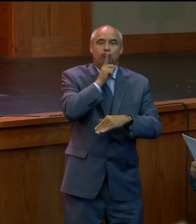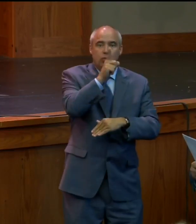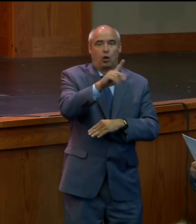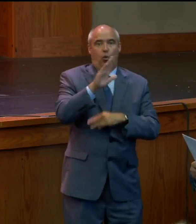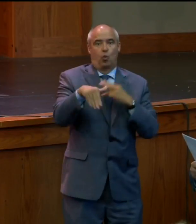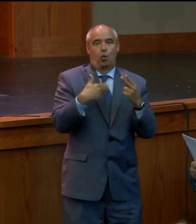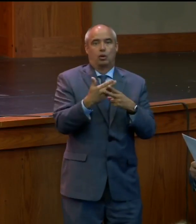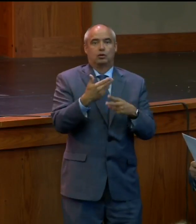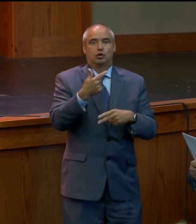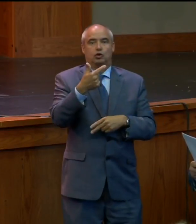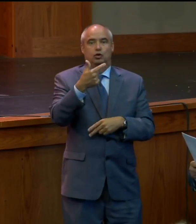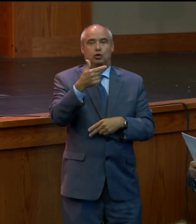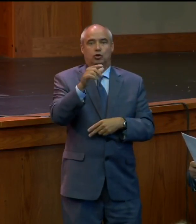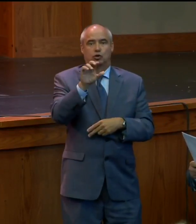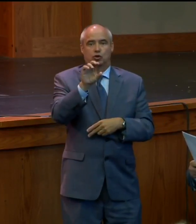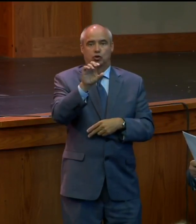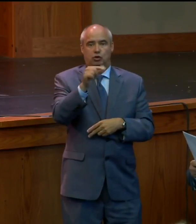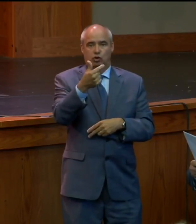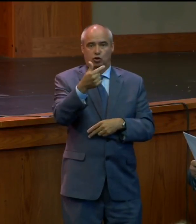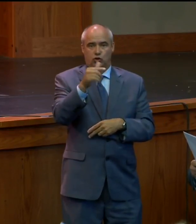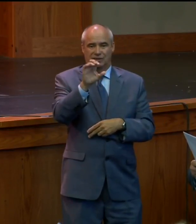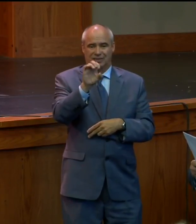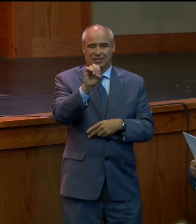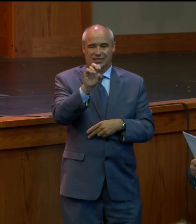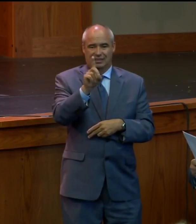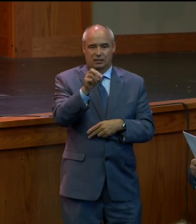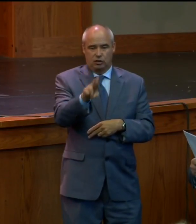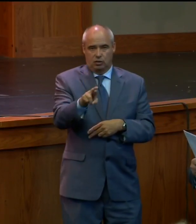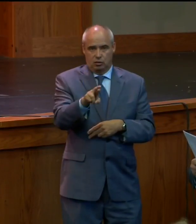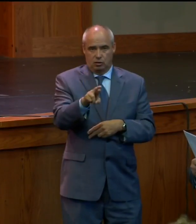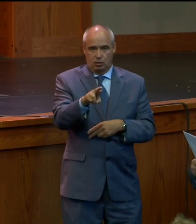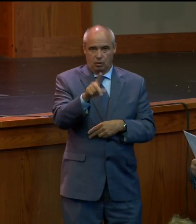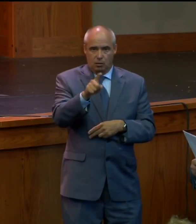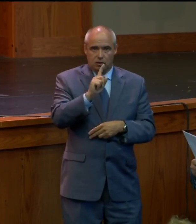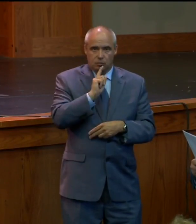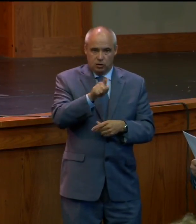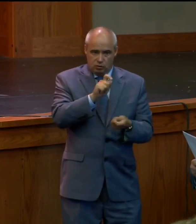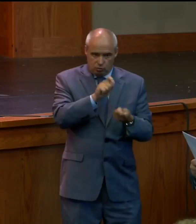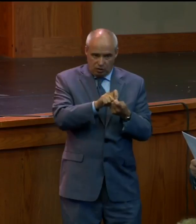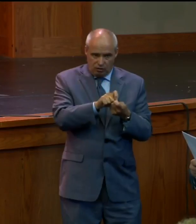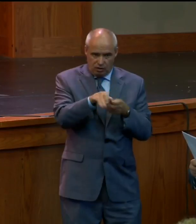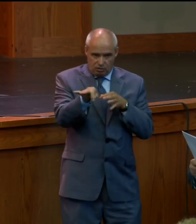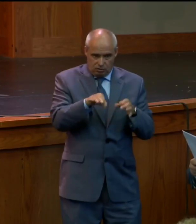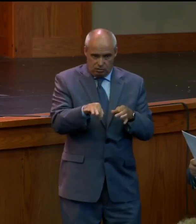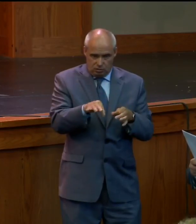IDENTITIES MUST BE SPECIFIED AND RESPECTED. WE BELIEVE THAT LANGUAGE MATTERS.